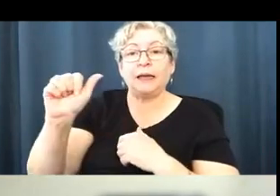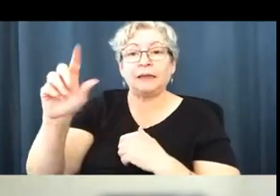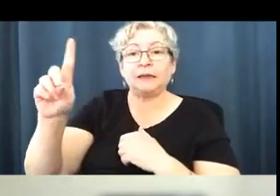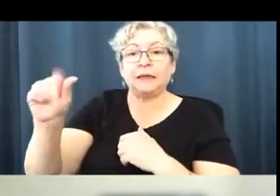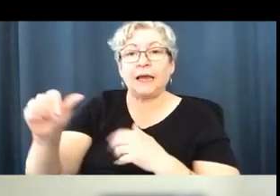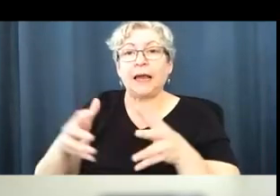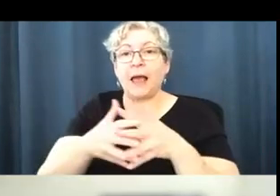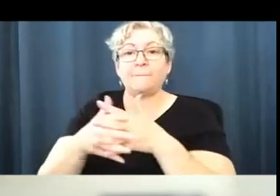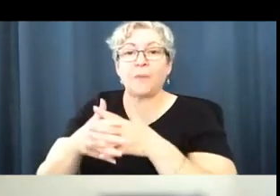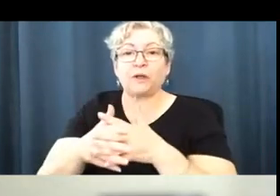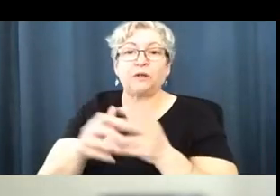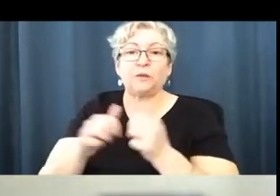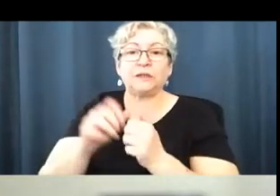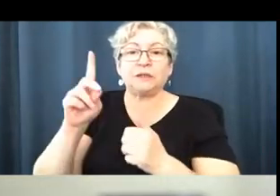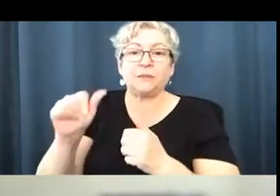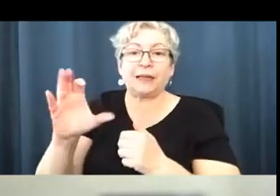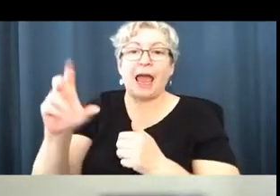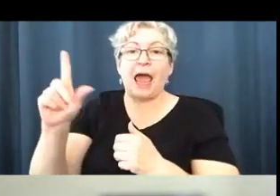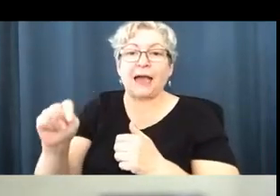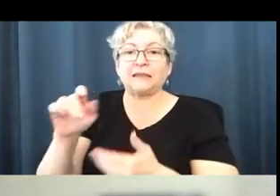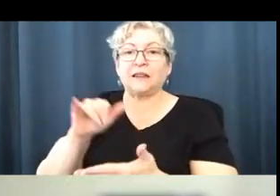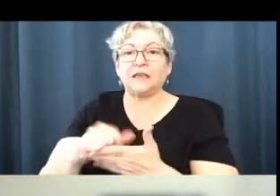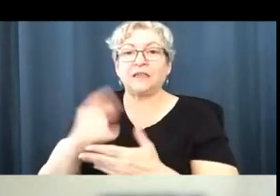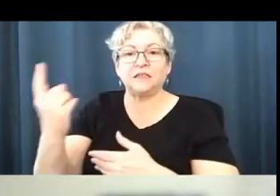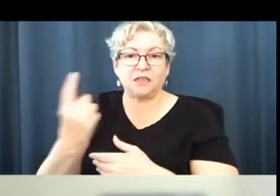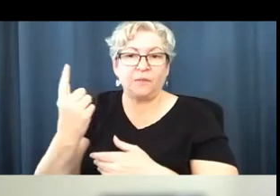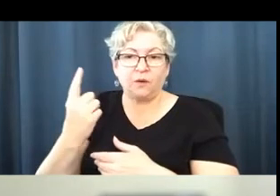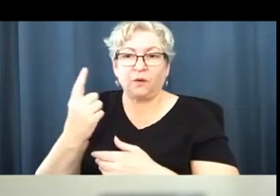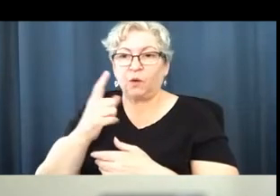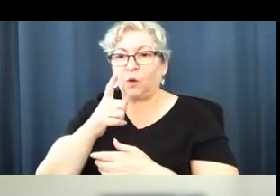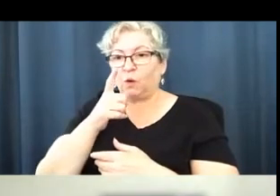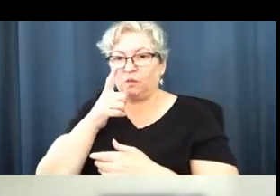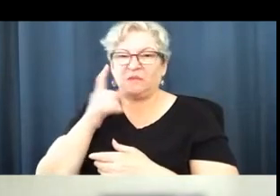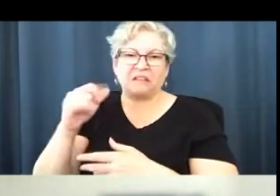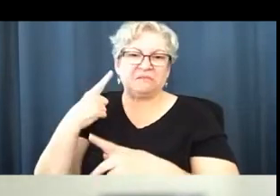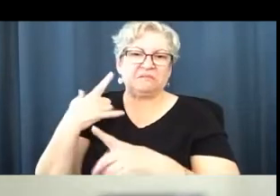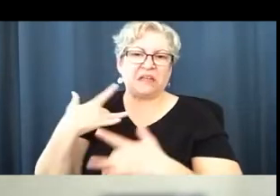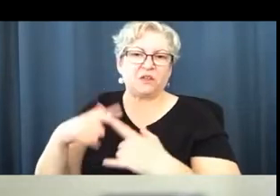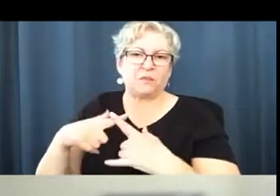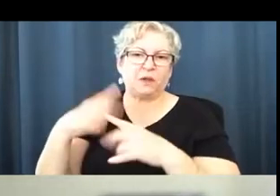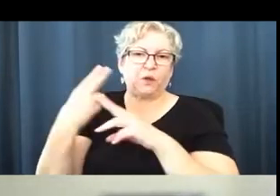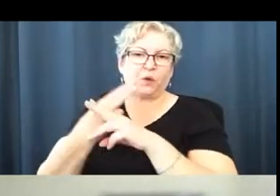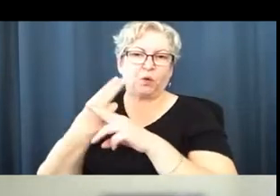they're the ADA, is something that somebody comes that gets mentioned a lot. So we have a lot of clients that say,